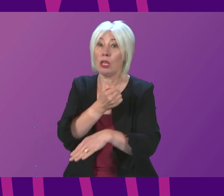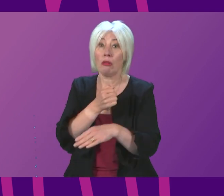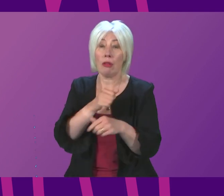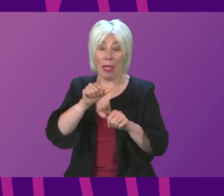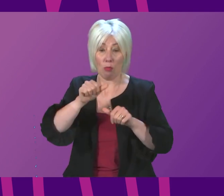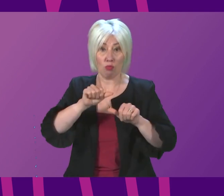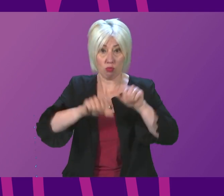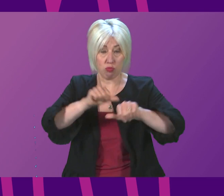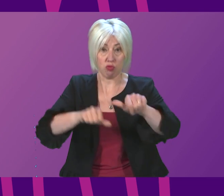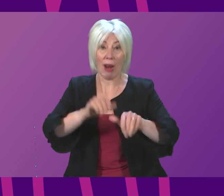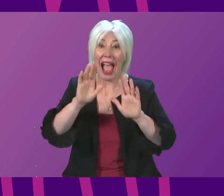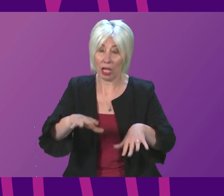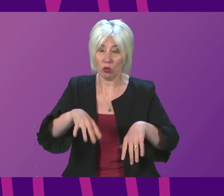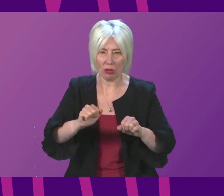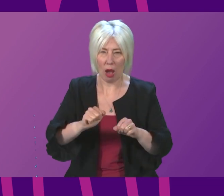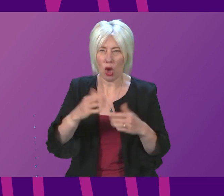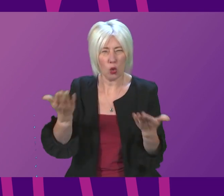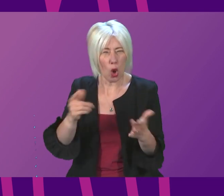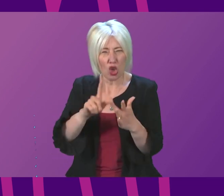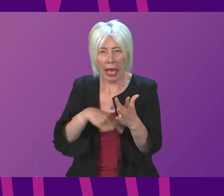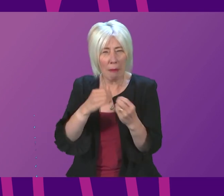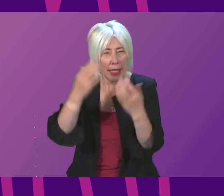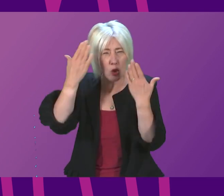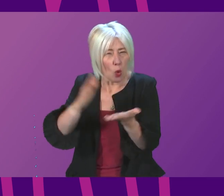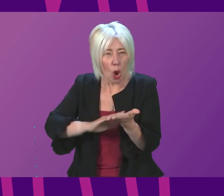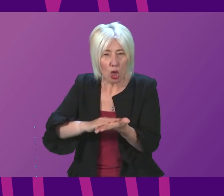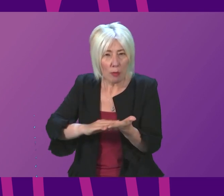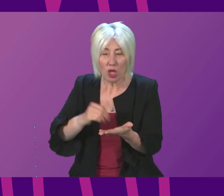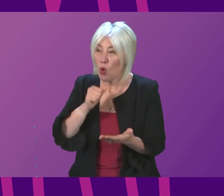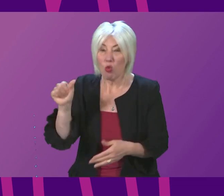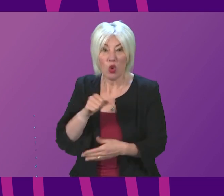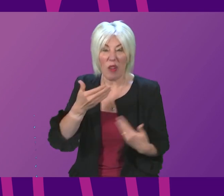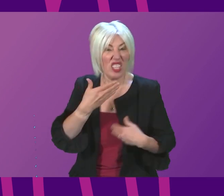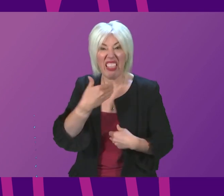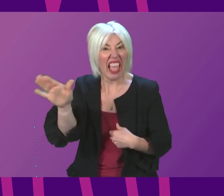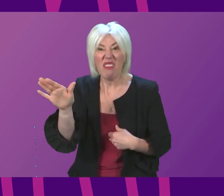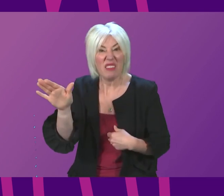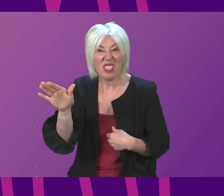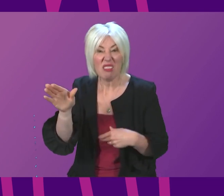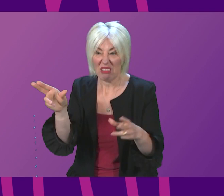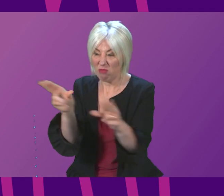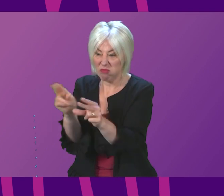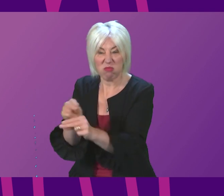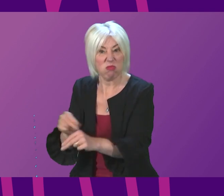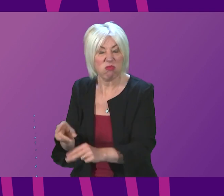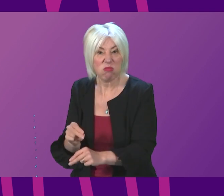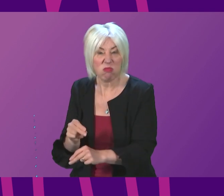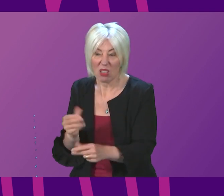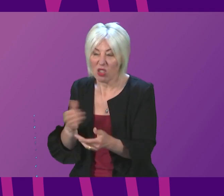I do not know what Jackie Baillie is suggesting. Should we just have left those posts somehow unfilled and not had those service delivered?